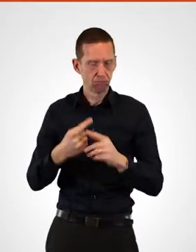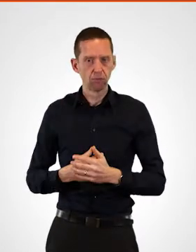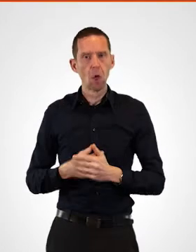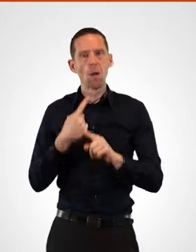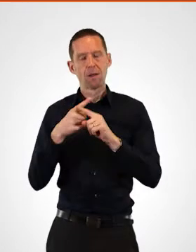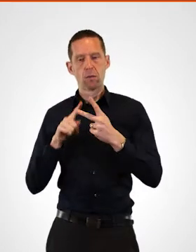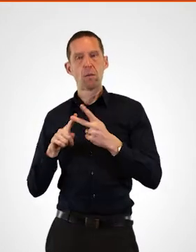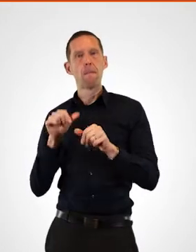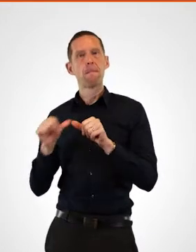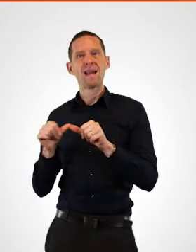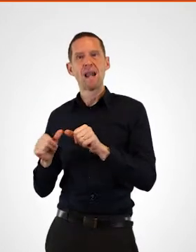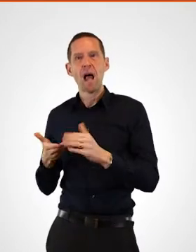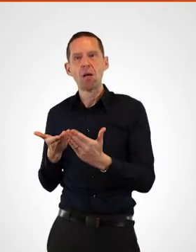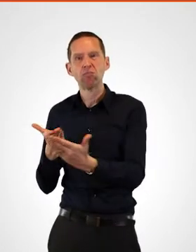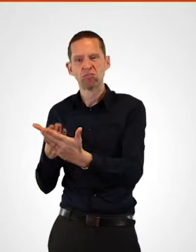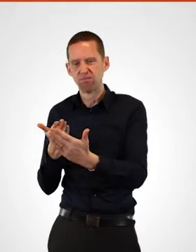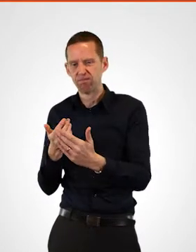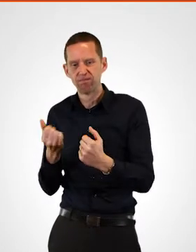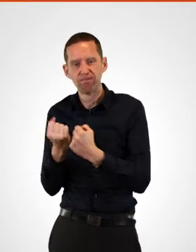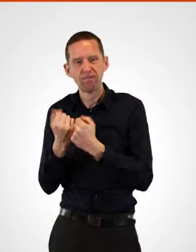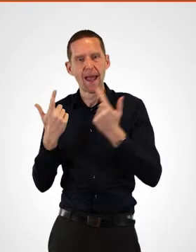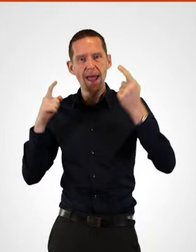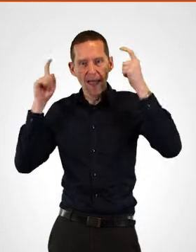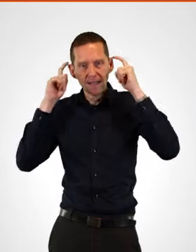and better aiding, not only cochlear implants